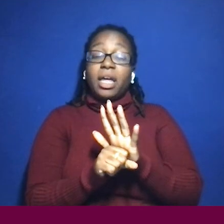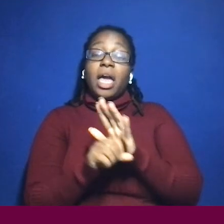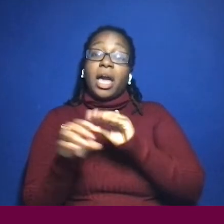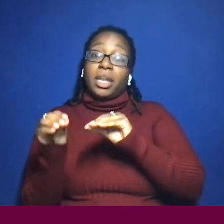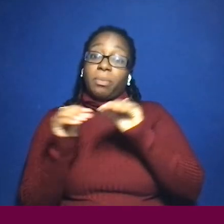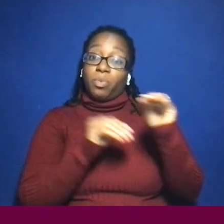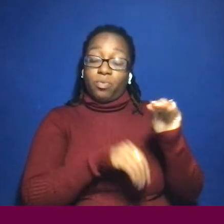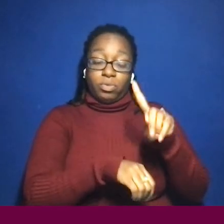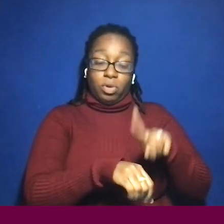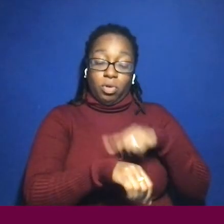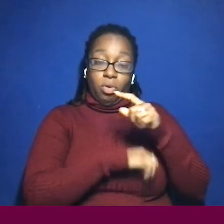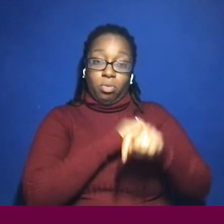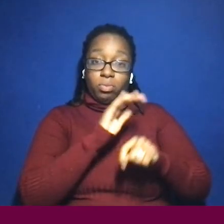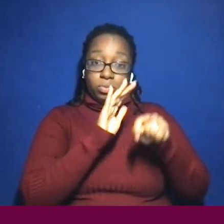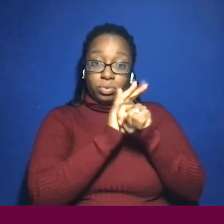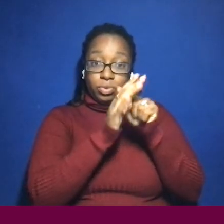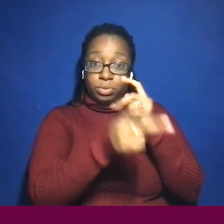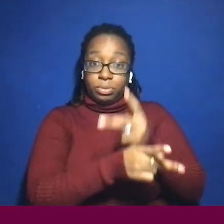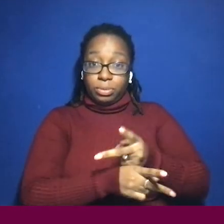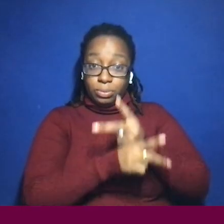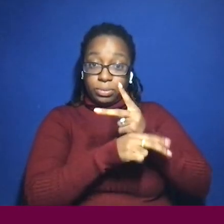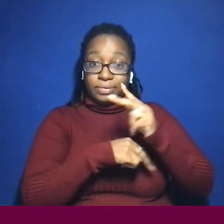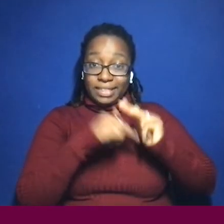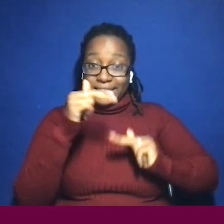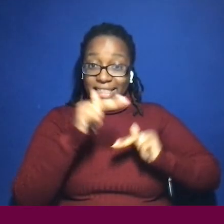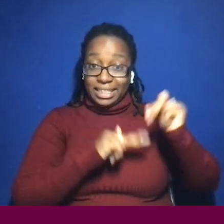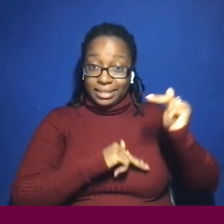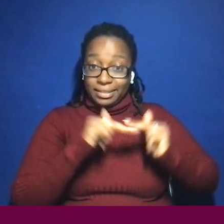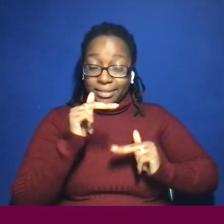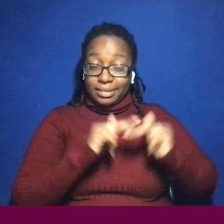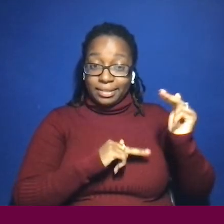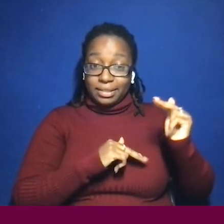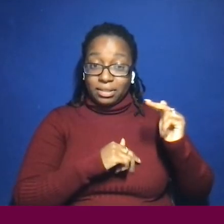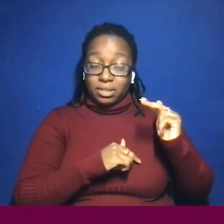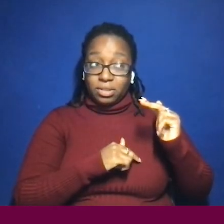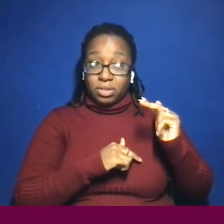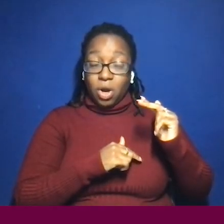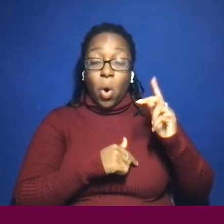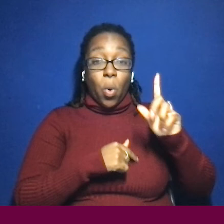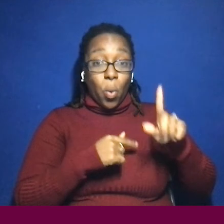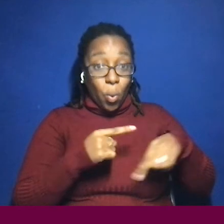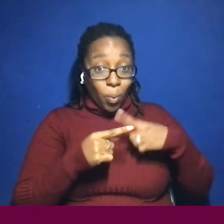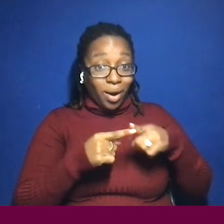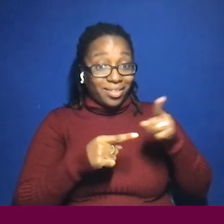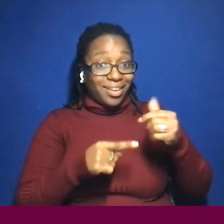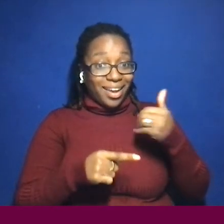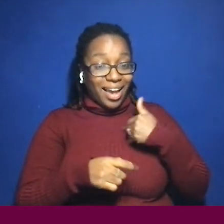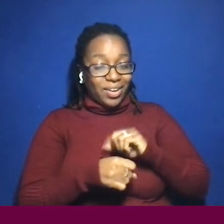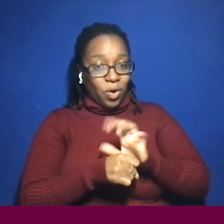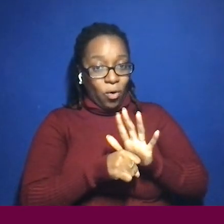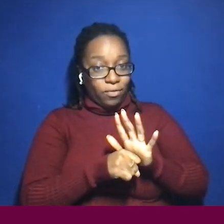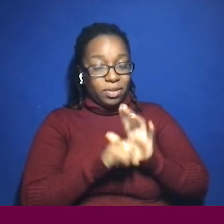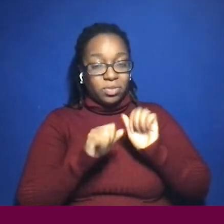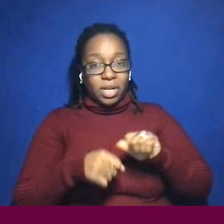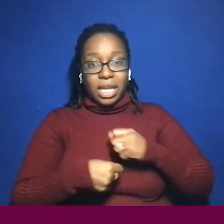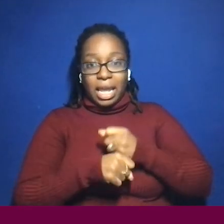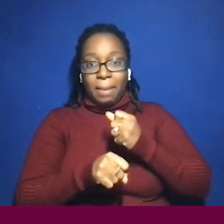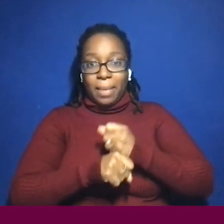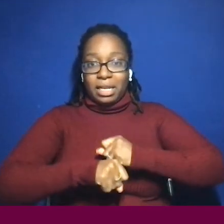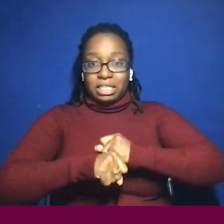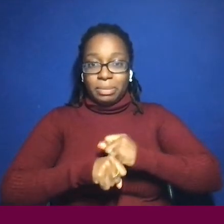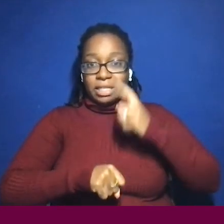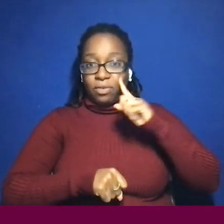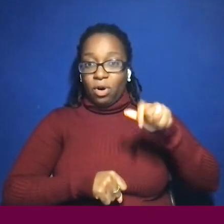care facilities while they had COVID in order to make space for other folks who were sicker.